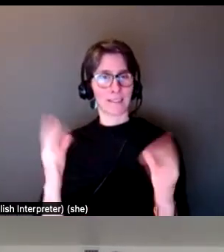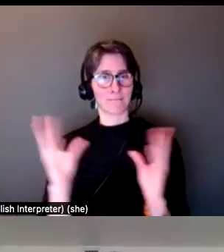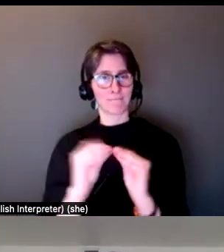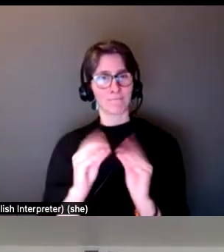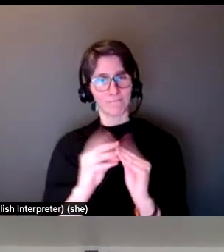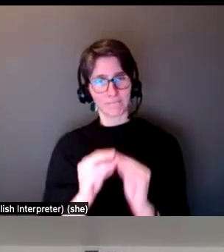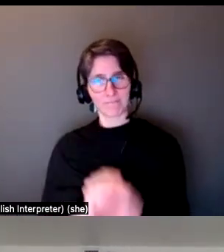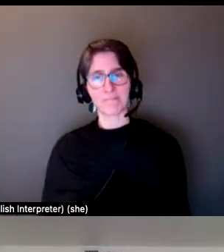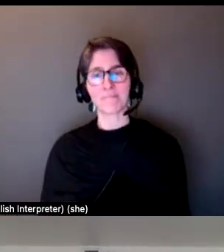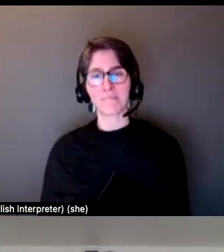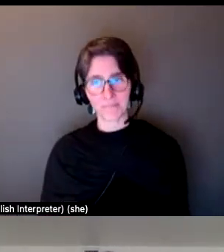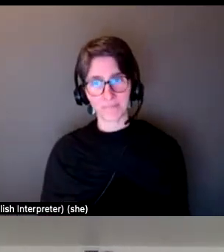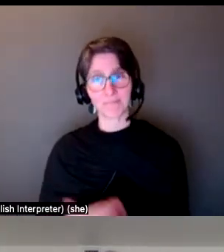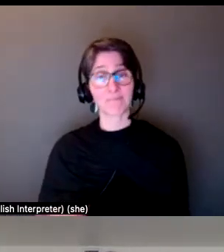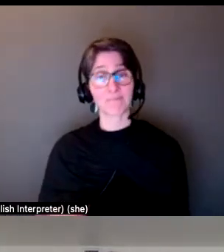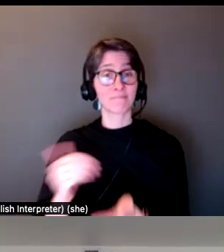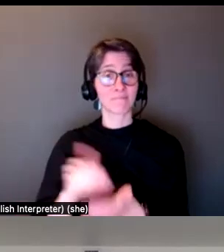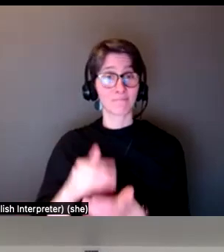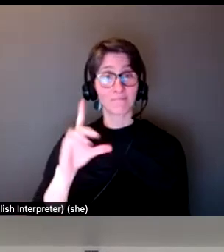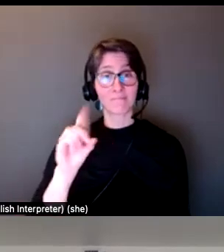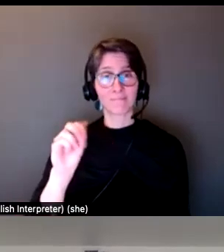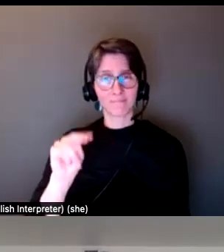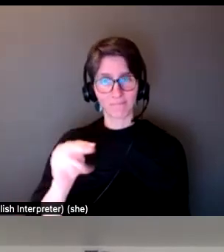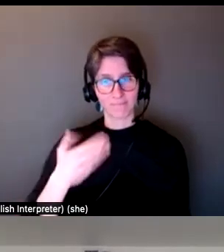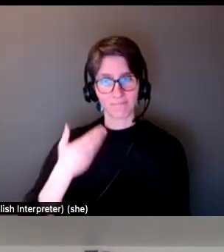As mentioned, I'm Don Gorman, and I'll be the moderator for today's